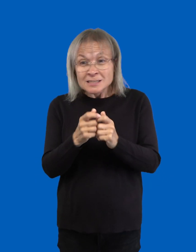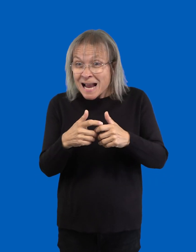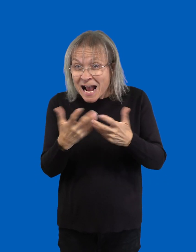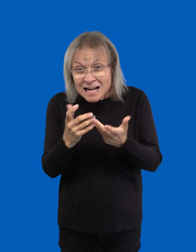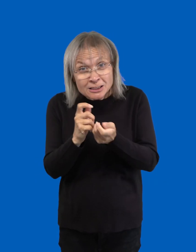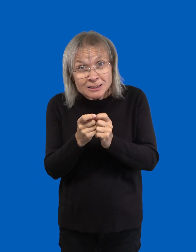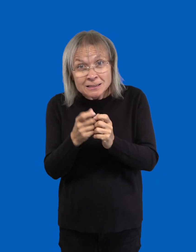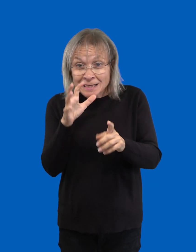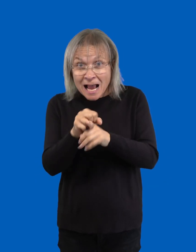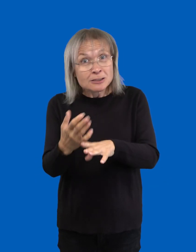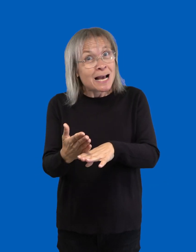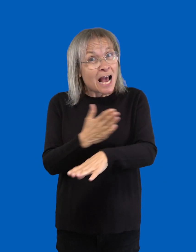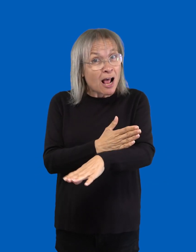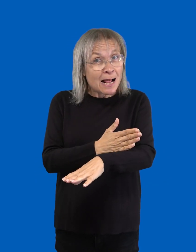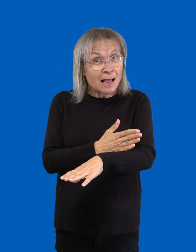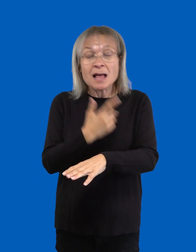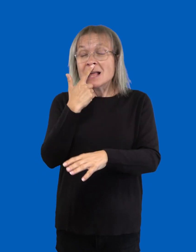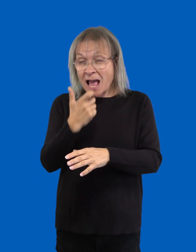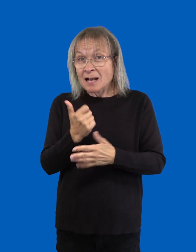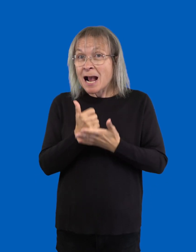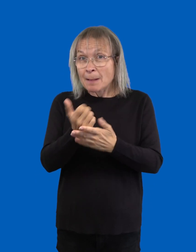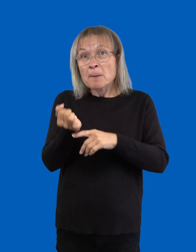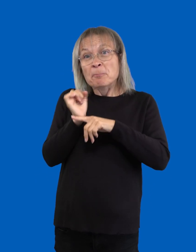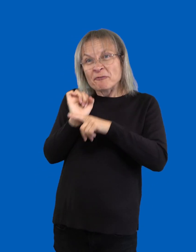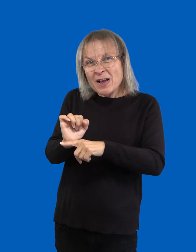Catching any changes early can prevent most cases of cervical cancer.